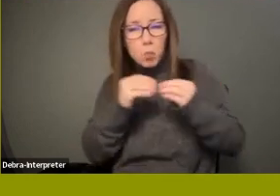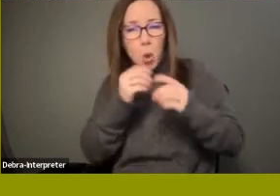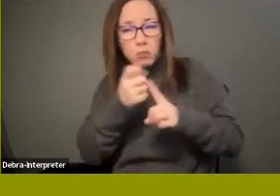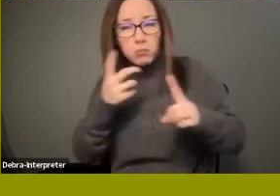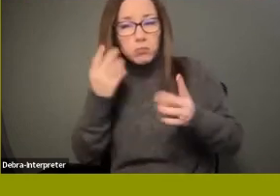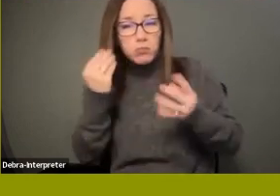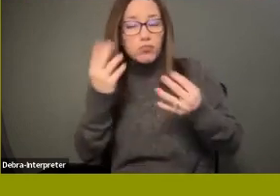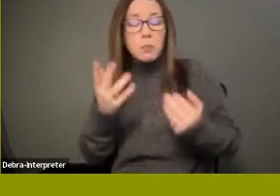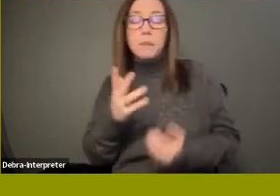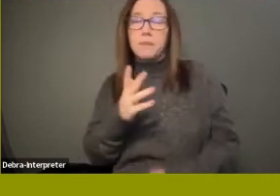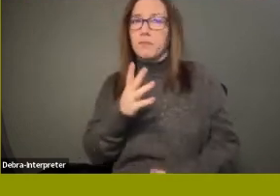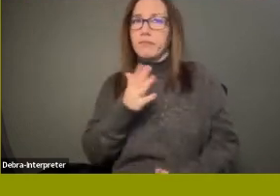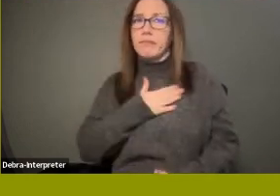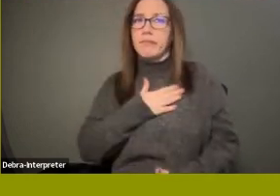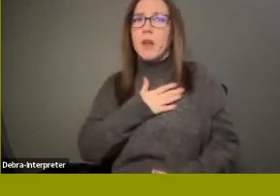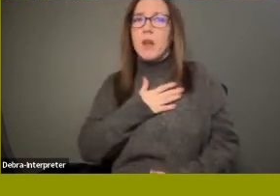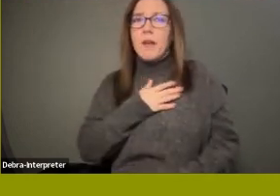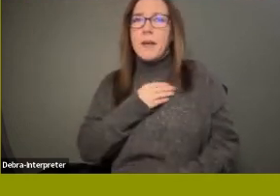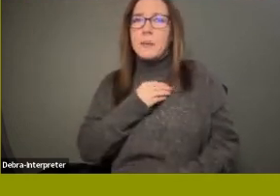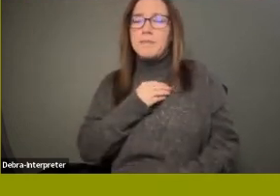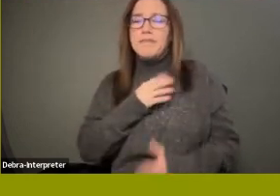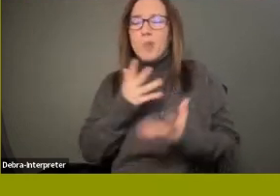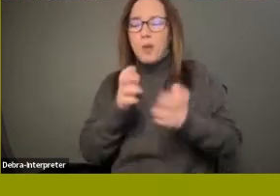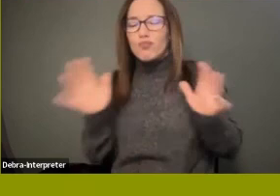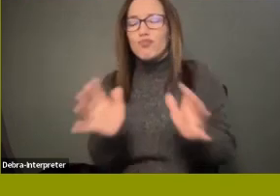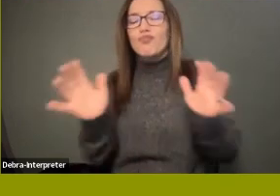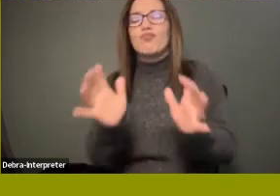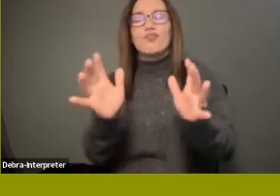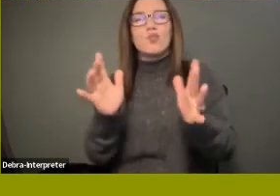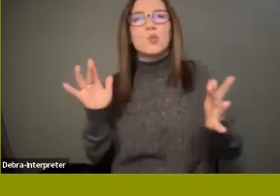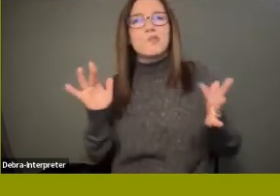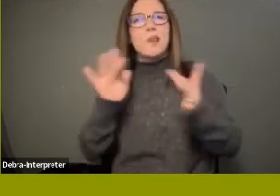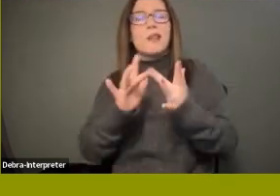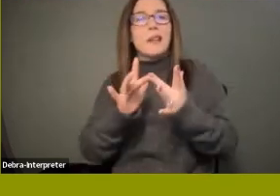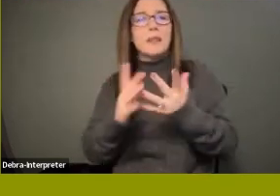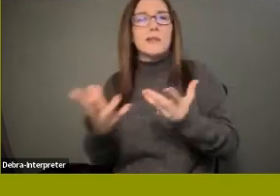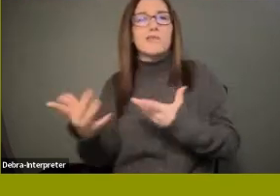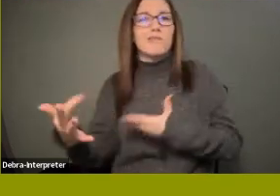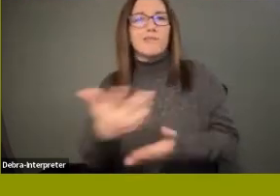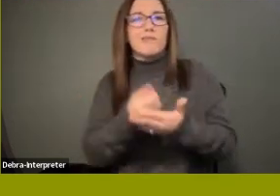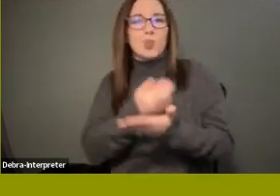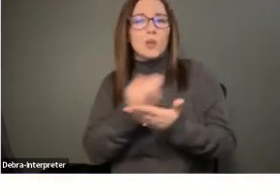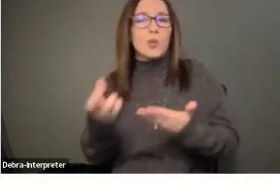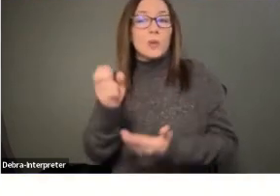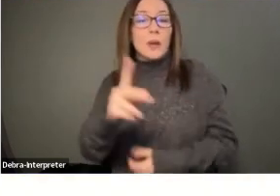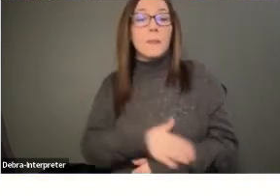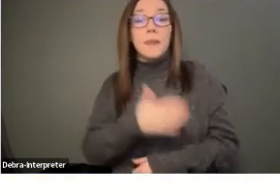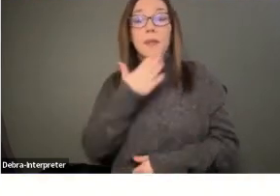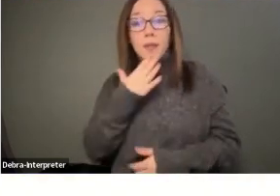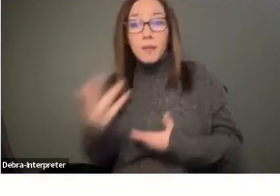a project you are working on, initiative you are interested in. So we really encourage you to tap into